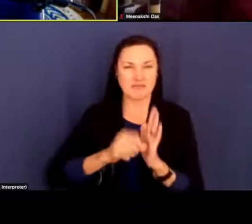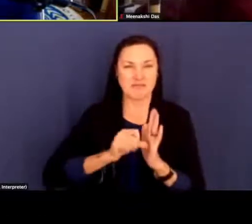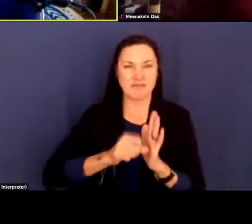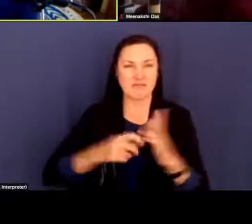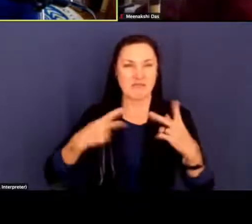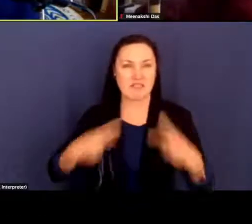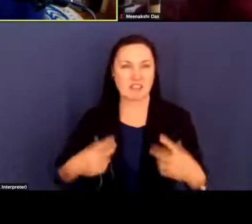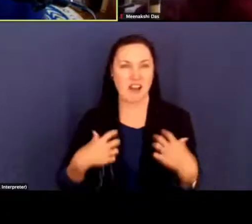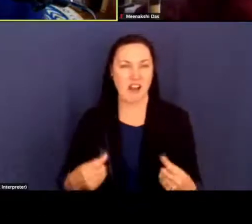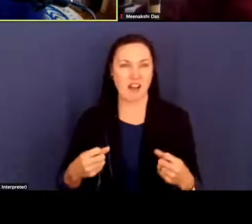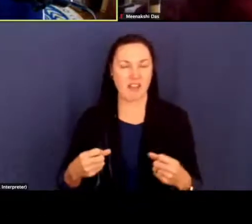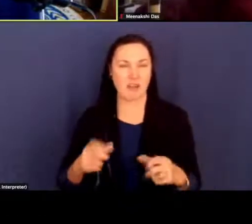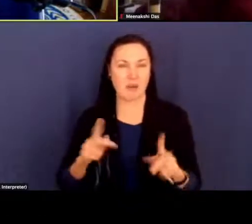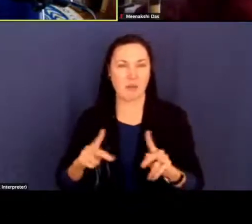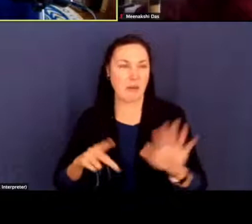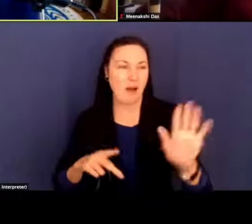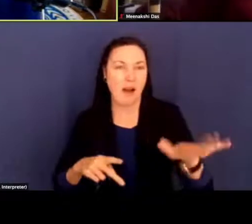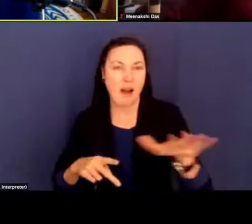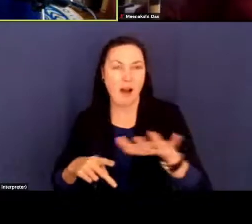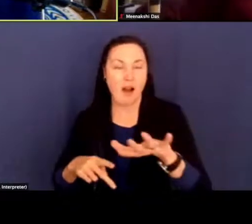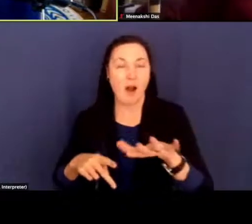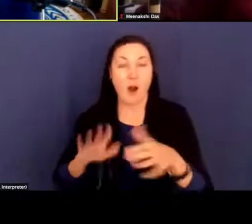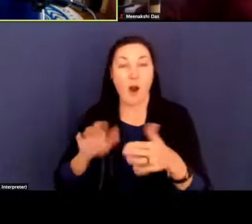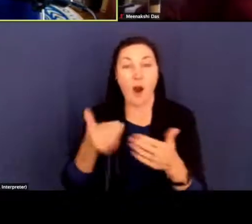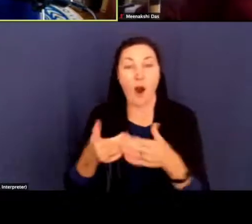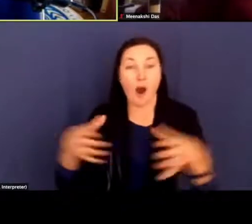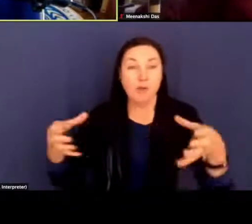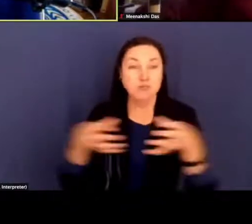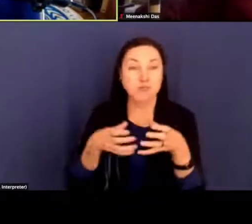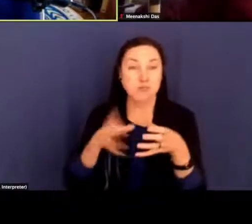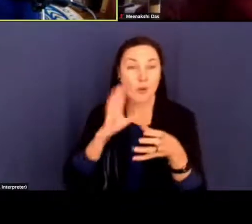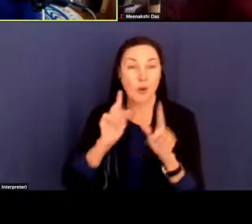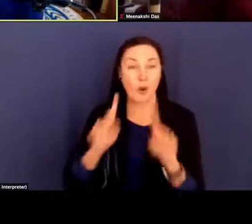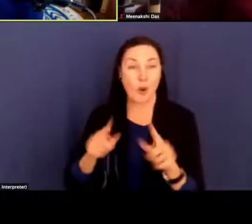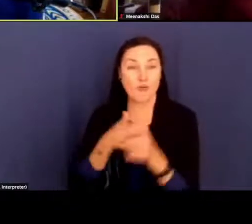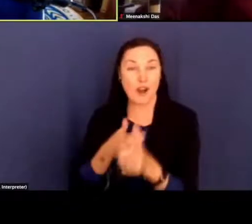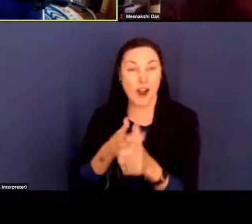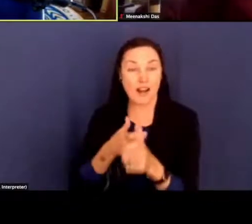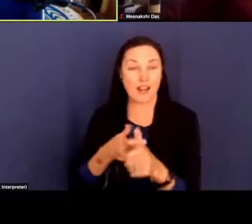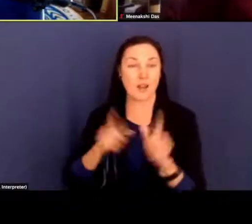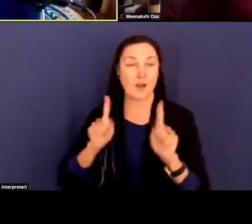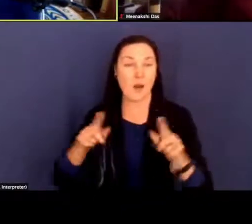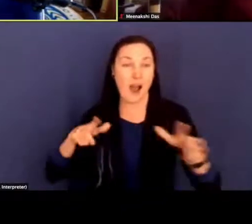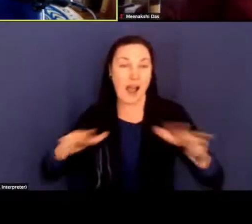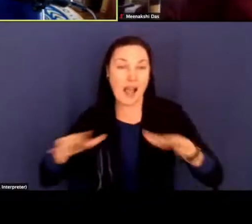there are social events is going to be a hike or things that are very exclusionary think about